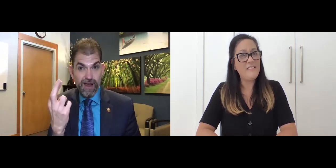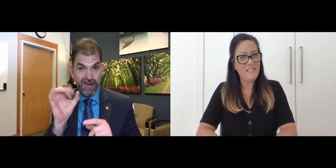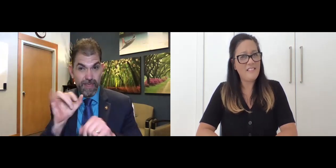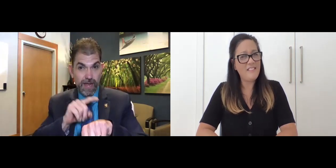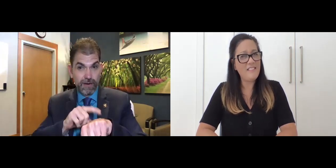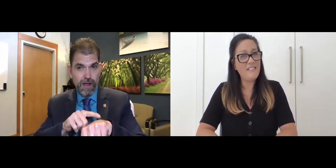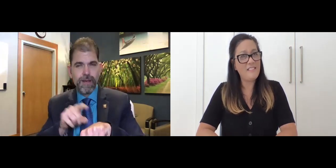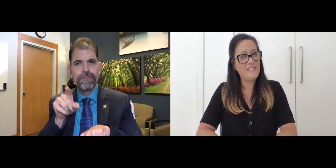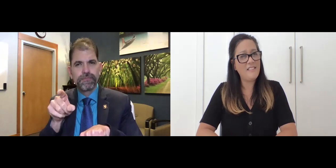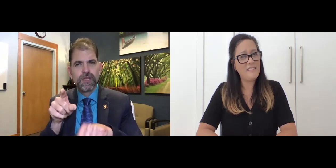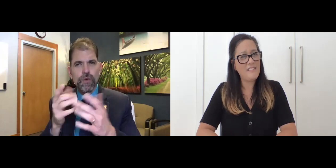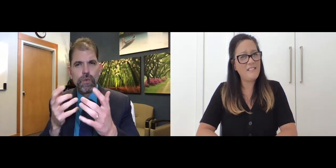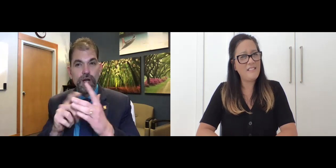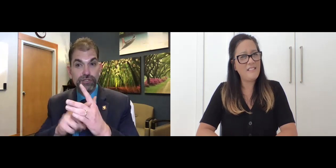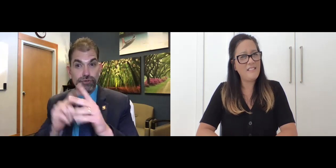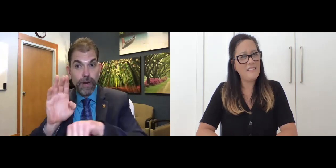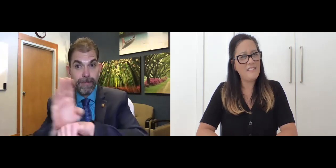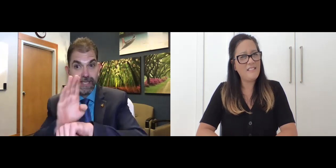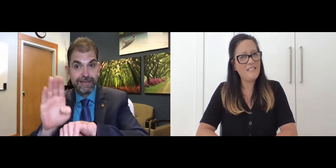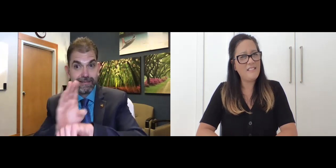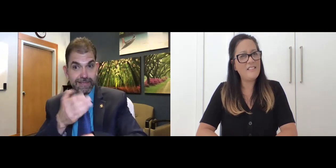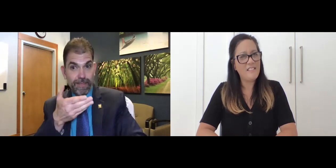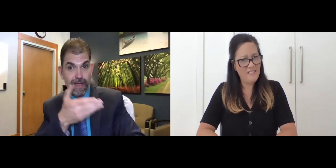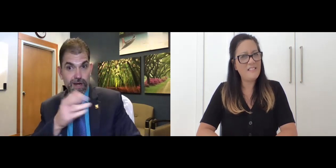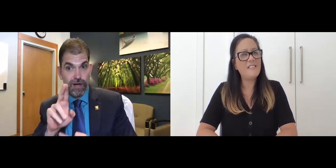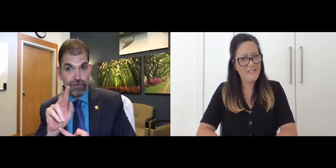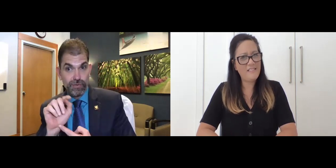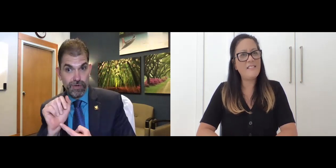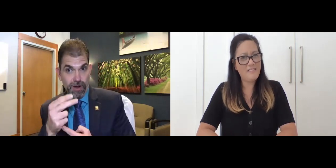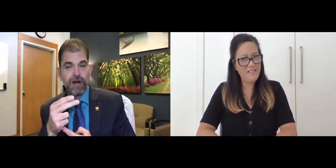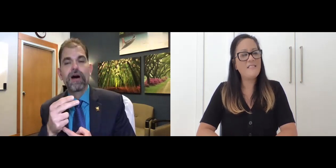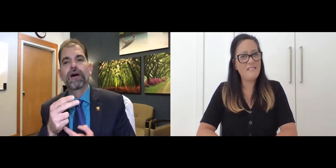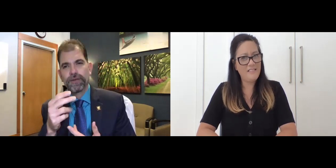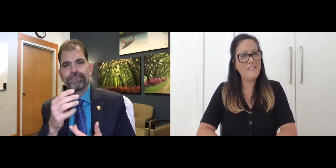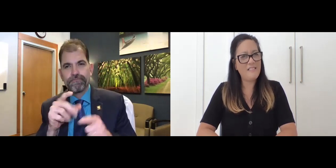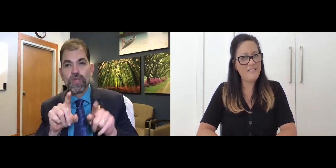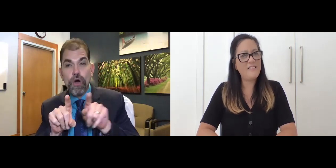My dad's best friend at that time was interested in starting a business in